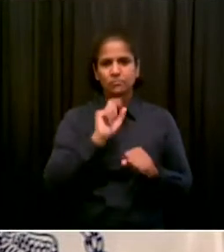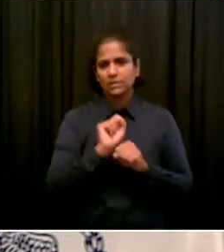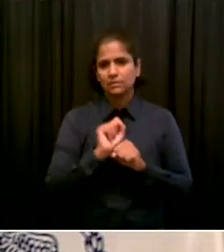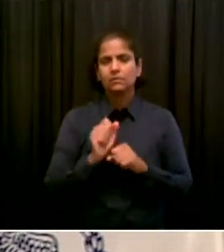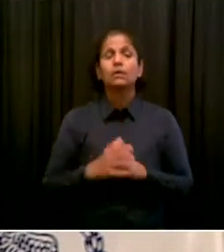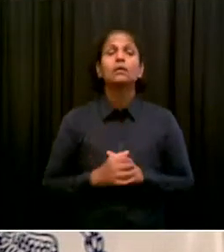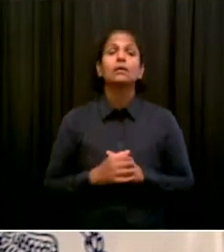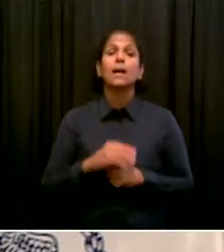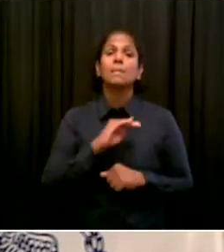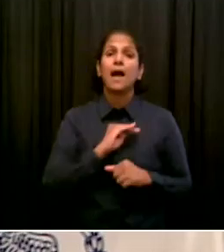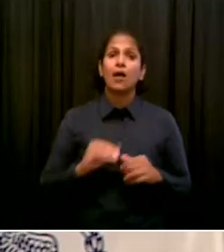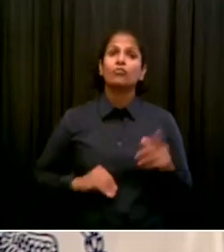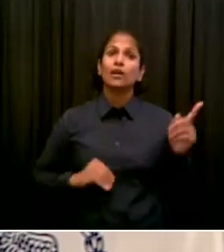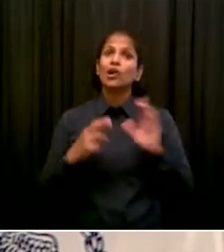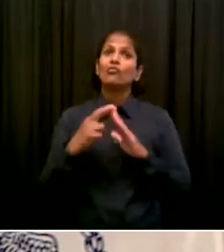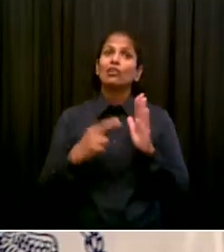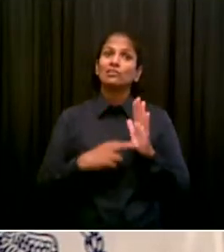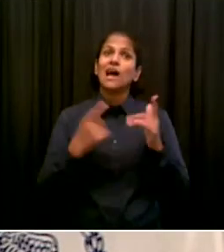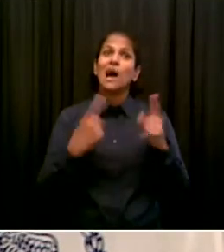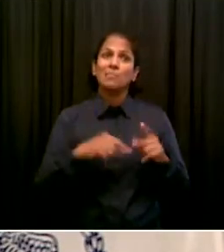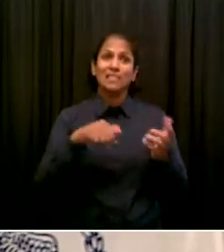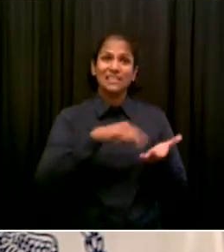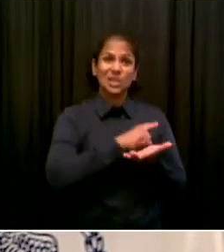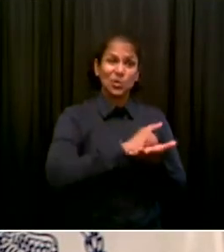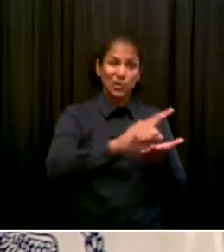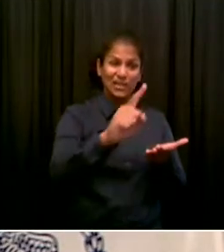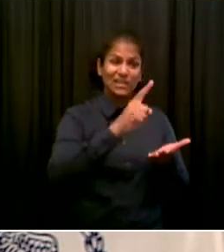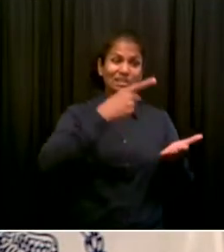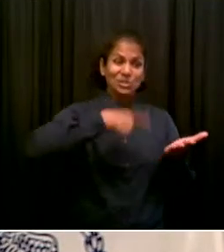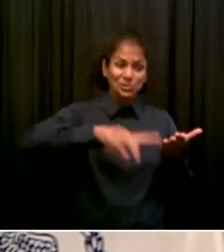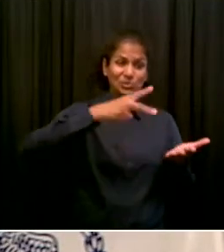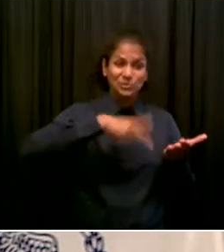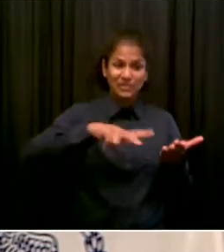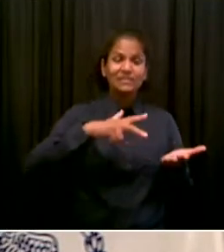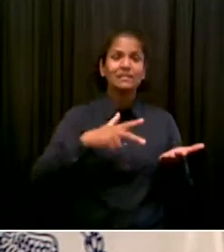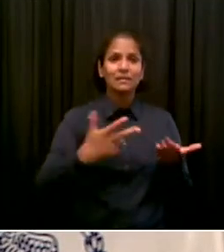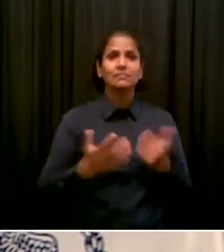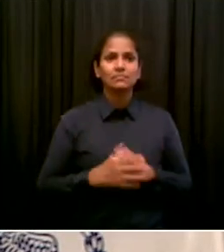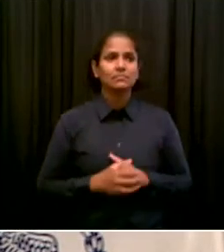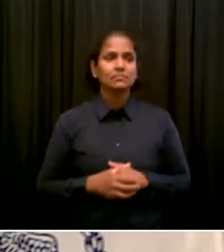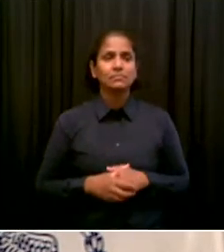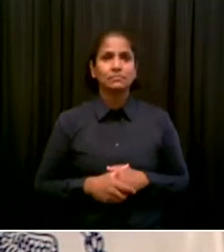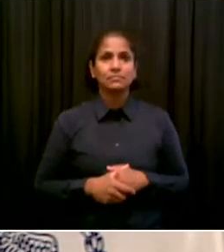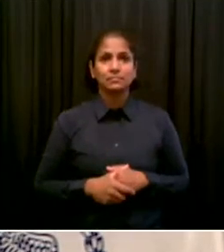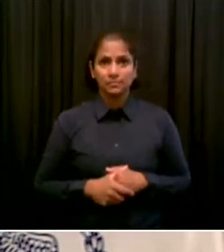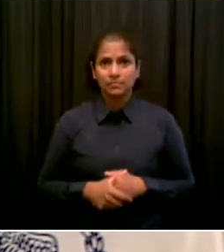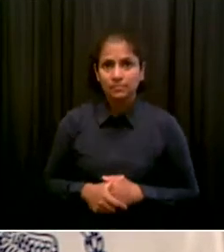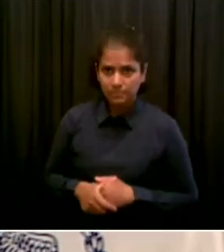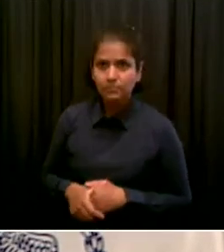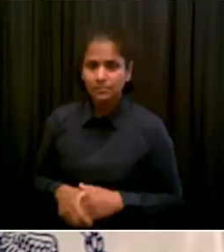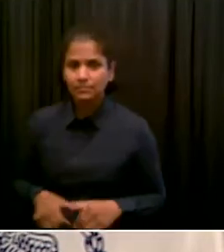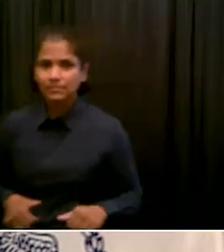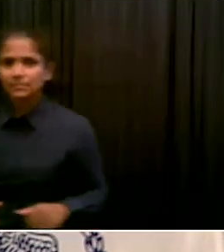THE NUMBER TO INCREASE BASED ON THE STUDENT SCHOOLS THAT HAVEN'T REPORTED AND WE WILL ALSO INCREASE BASED ON THE ROLLING REGISTRATION THAT WAS HAPPENING THAT ONLY YESTERDAY, BUT CONTINUES TO HAPPEN THROUGH